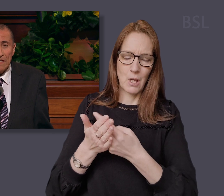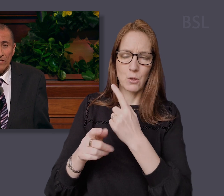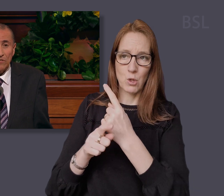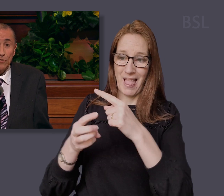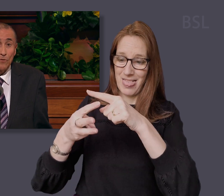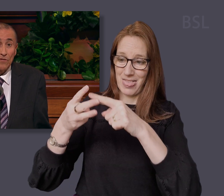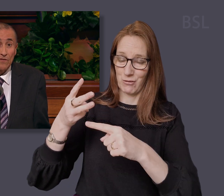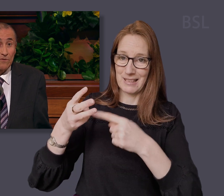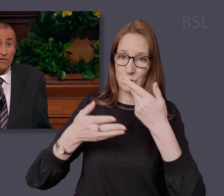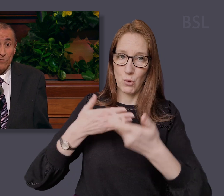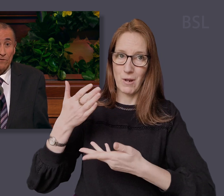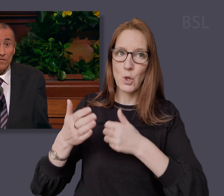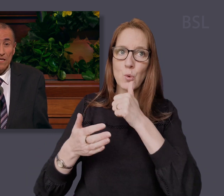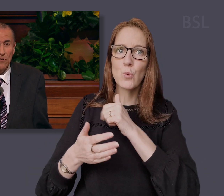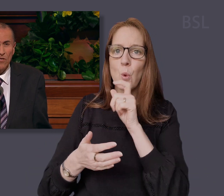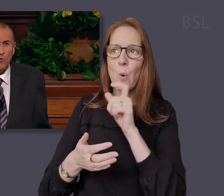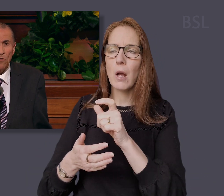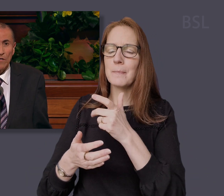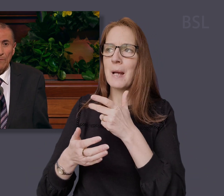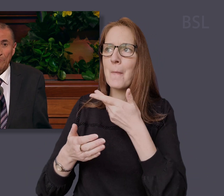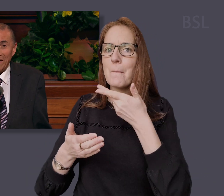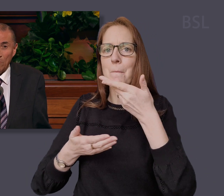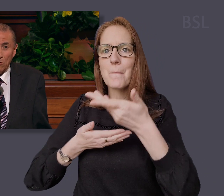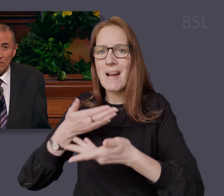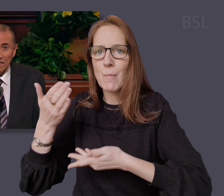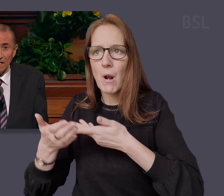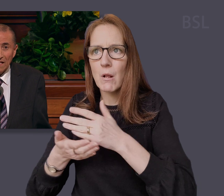is introducing the three stories, he uses the word parable